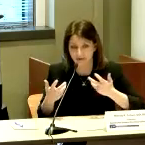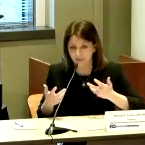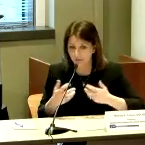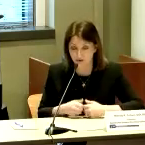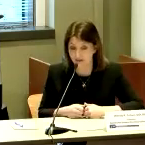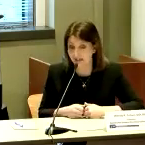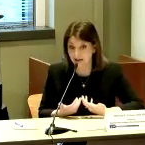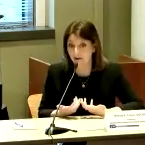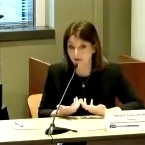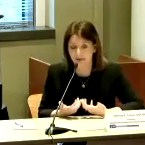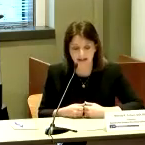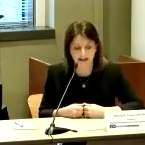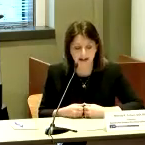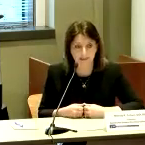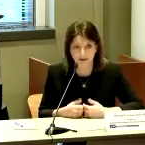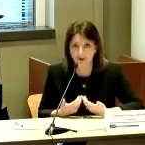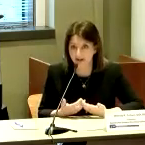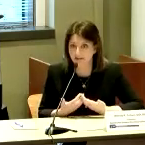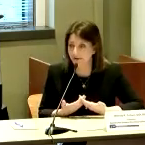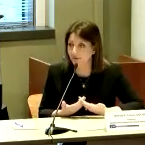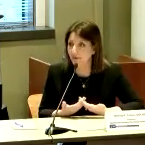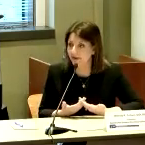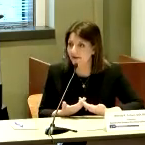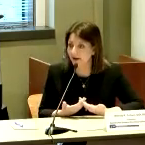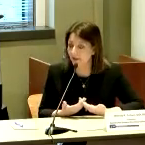And we're seeing in our own data about strains on youth mental health,